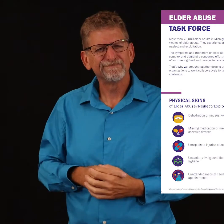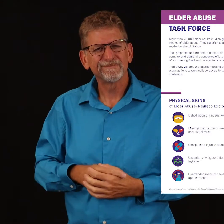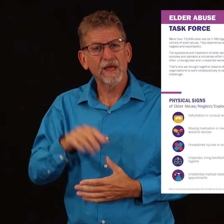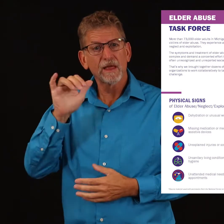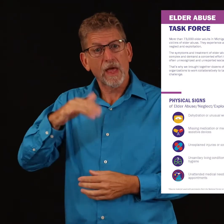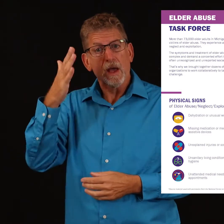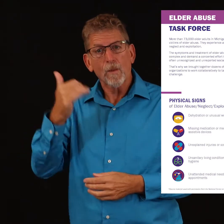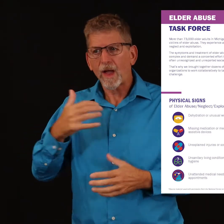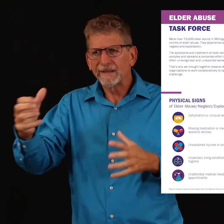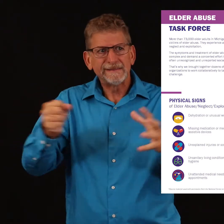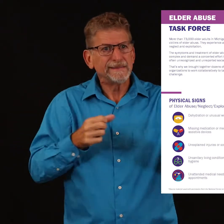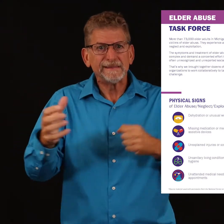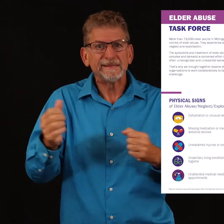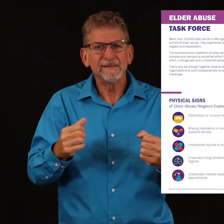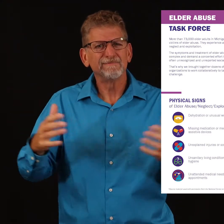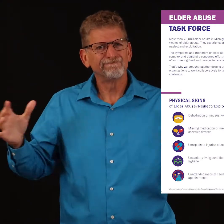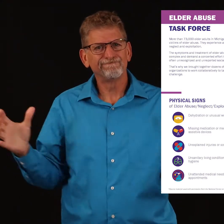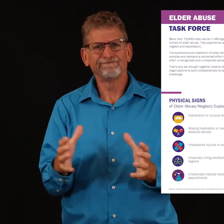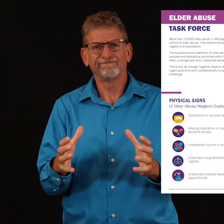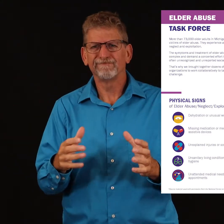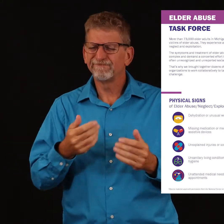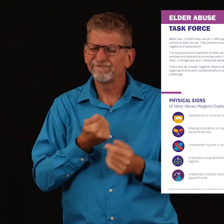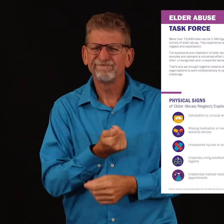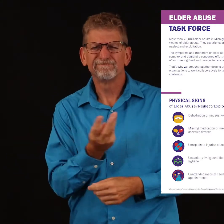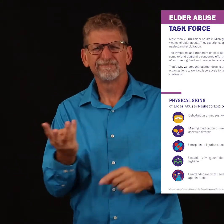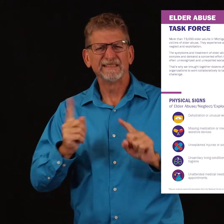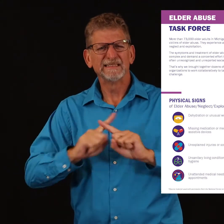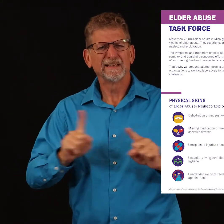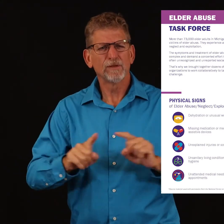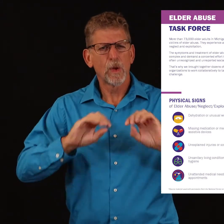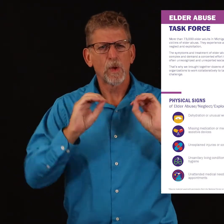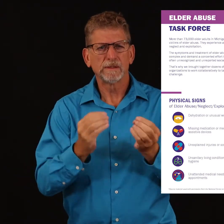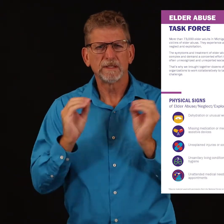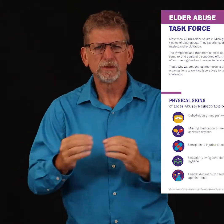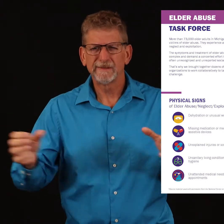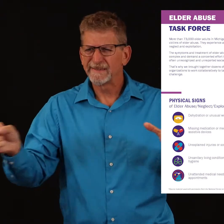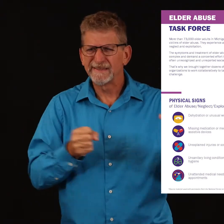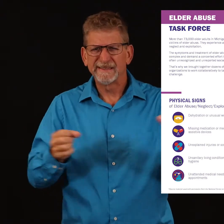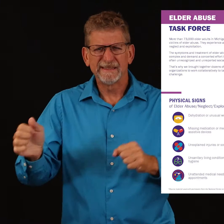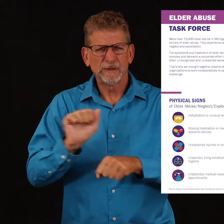That's why we brought together dozens of different organizations